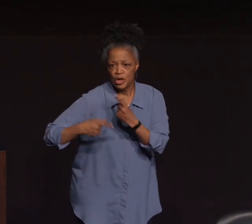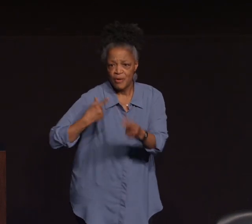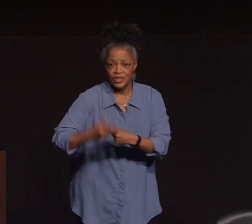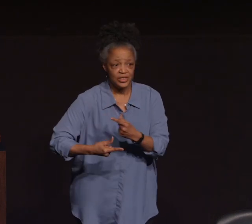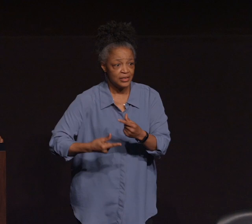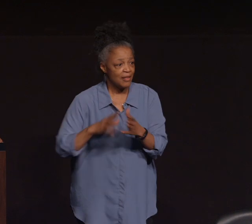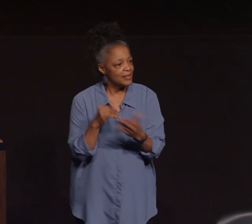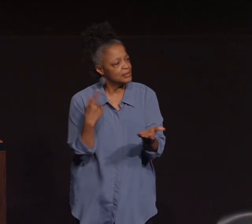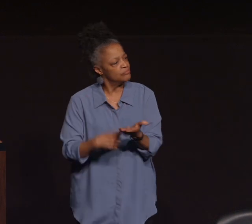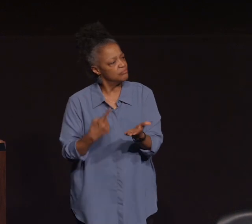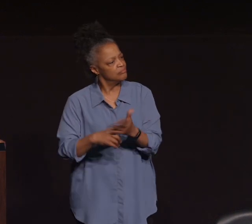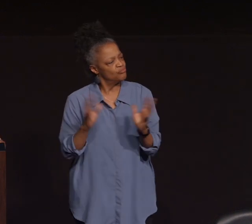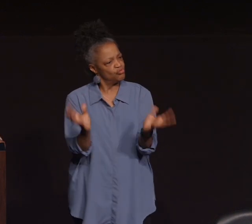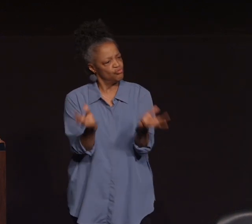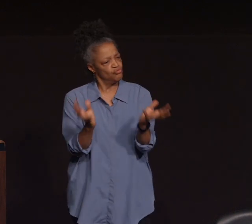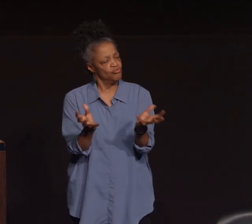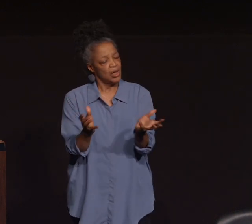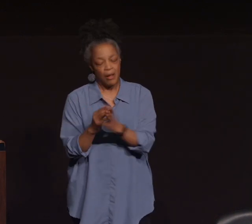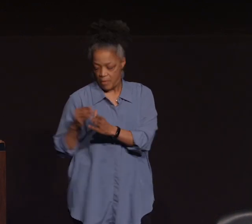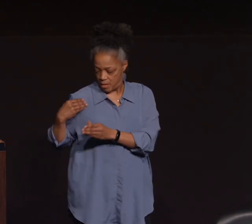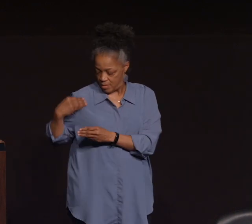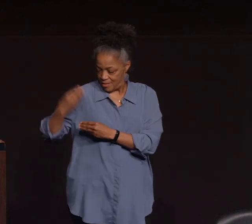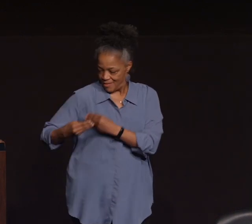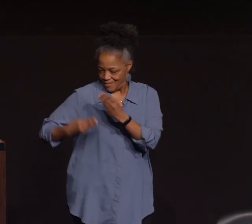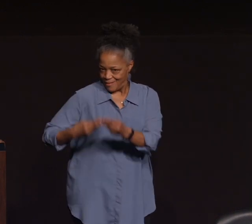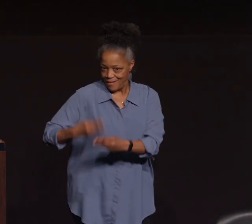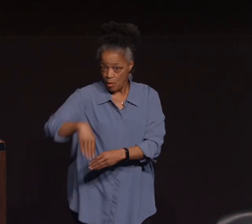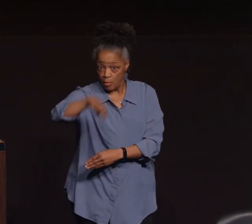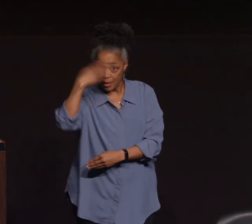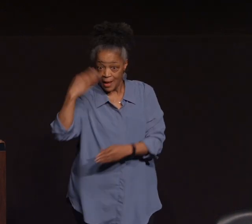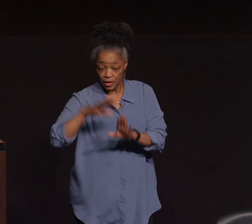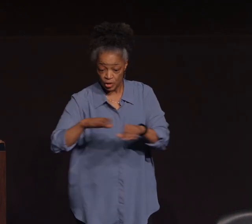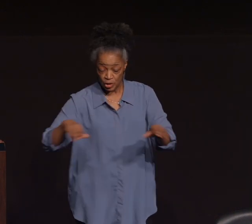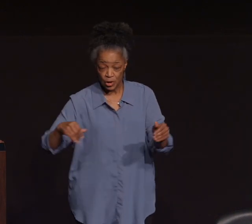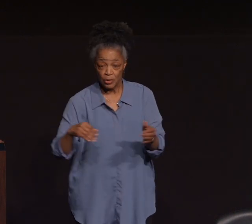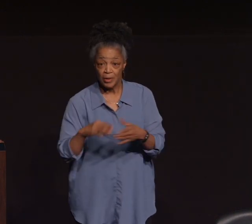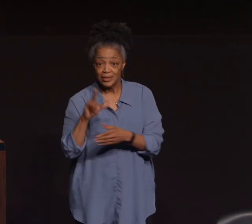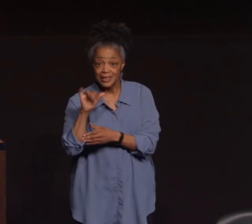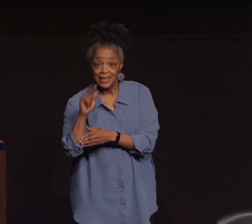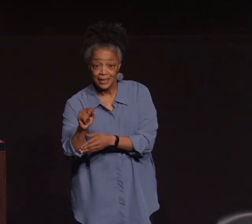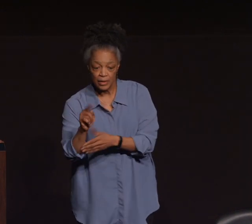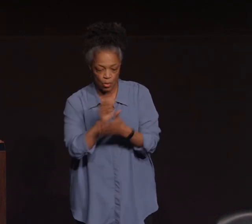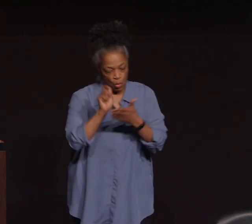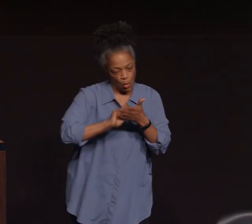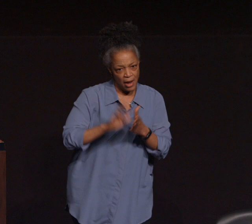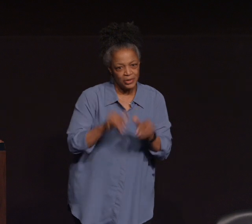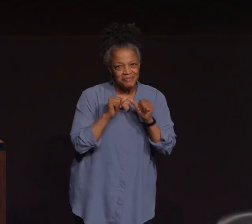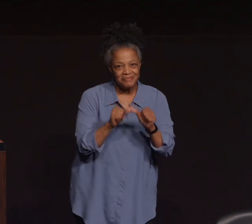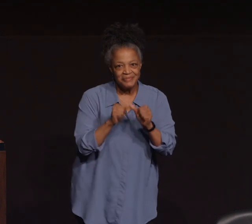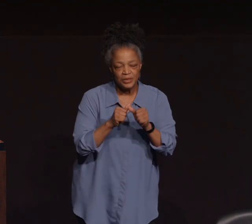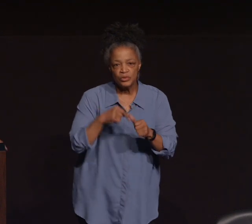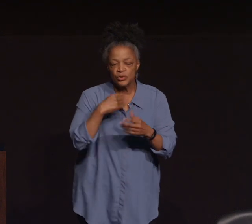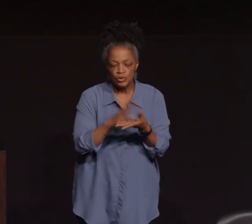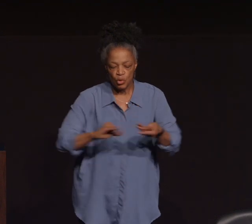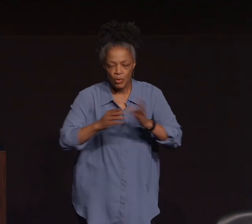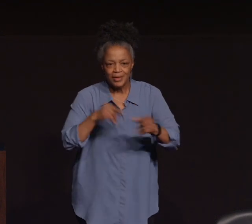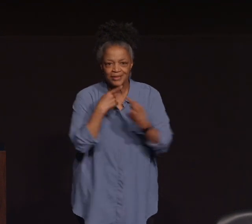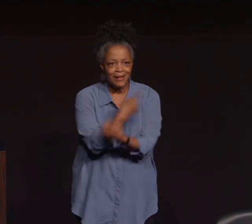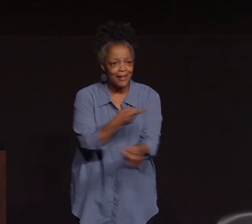conversation on the legacy of Black children's literature and the writers who continue telling stories that tap into the